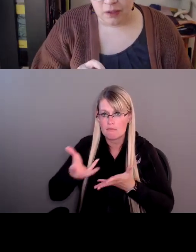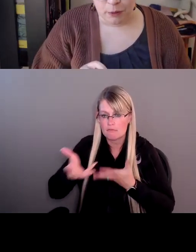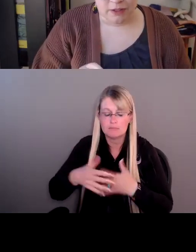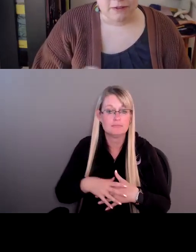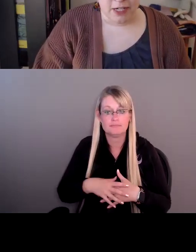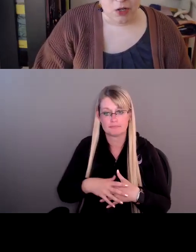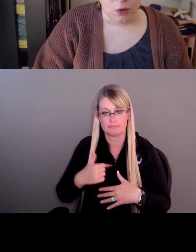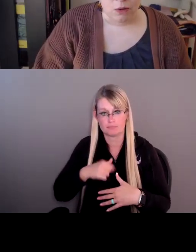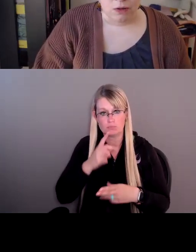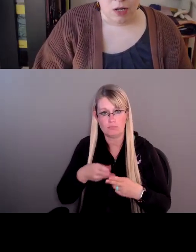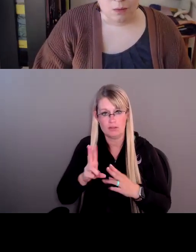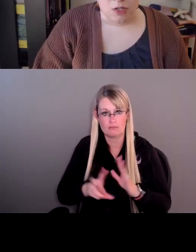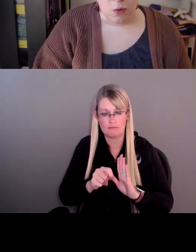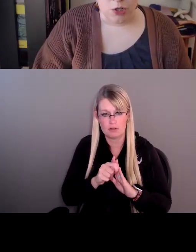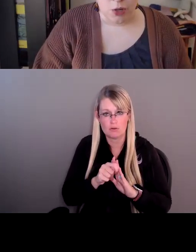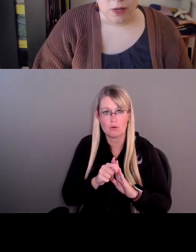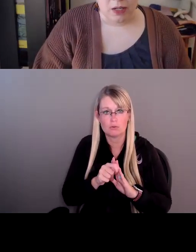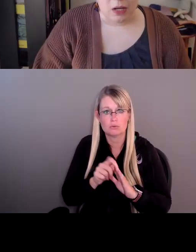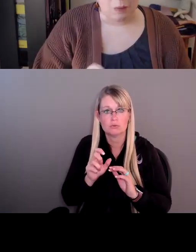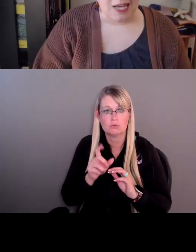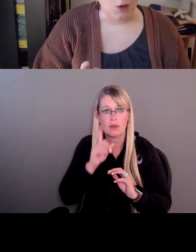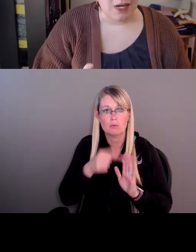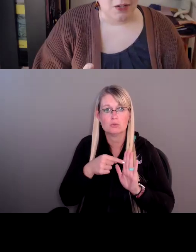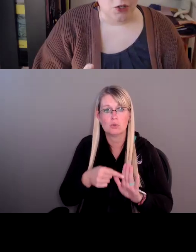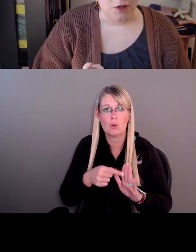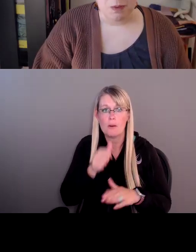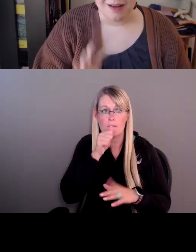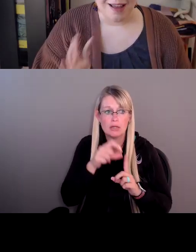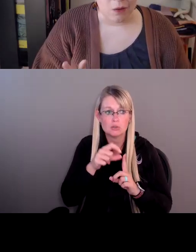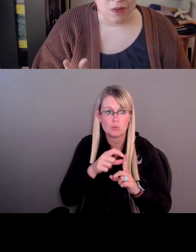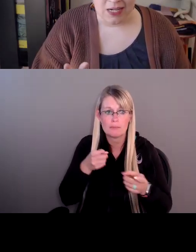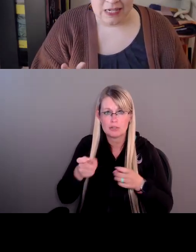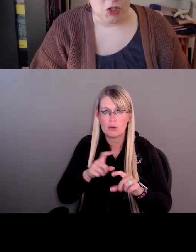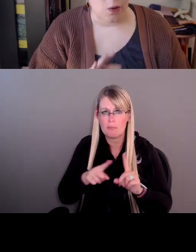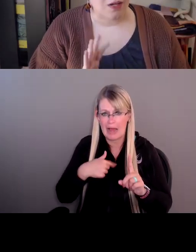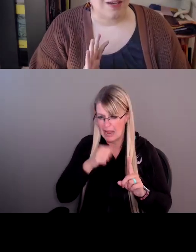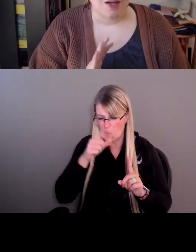really brief video showing password managers, but I don't think that I need to show it.